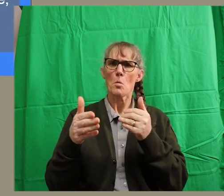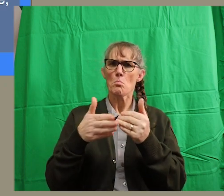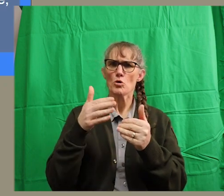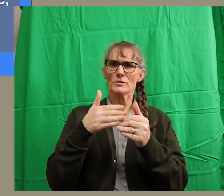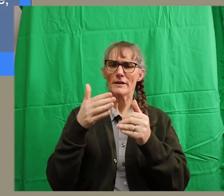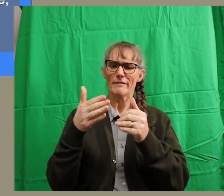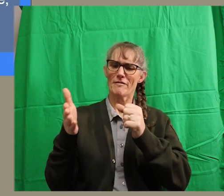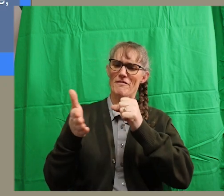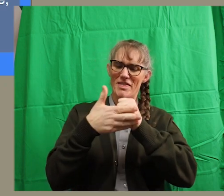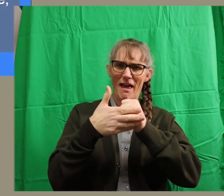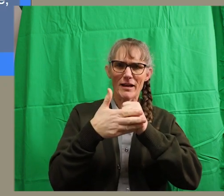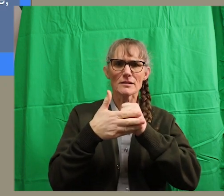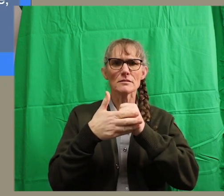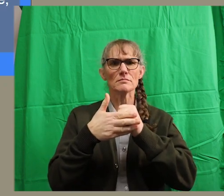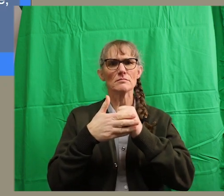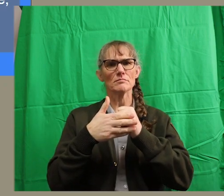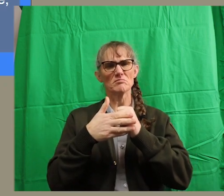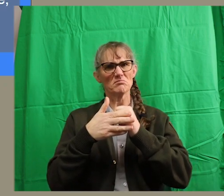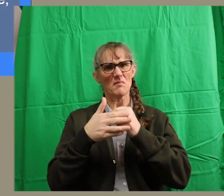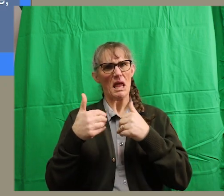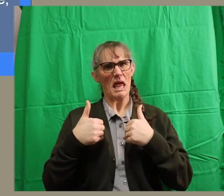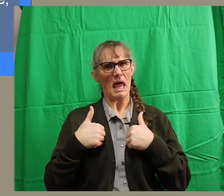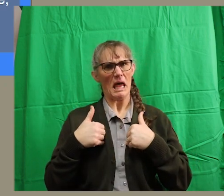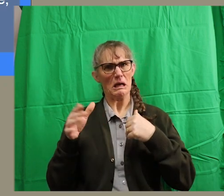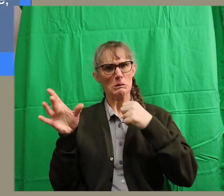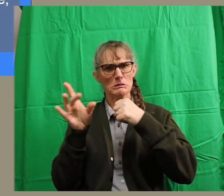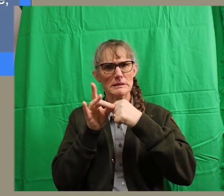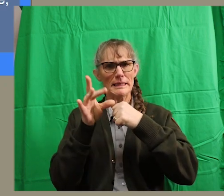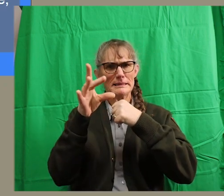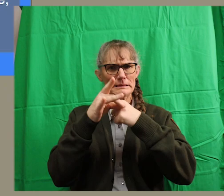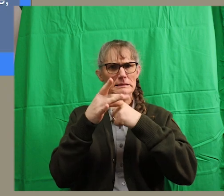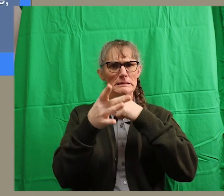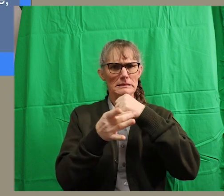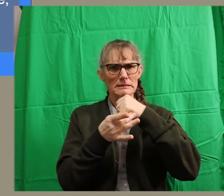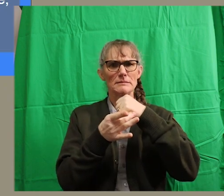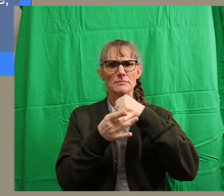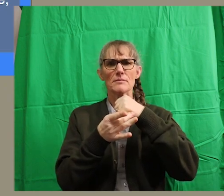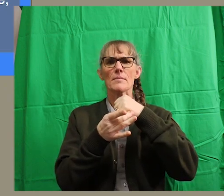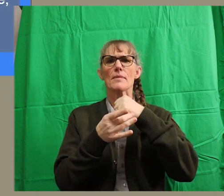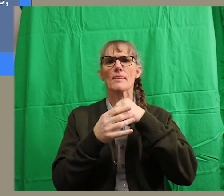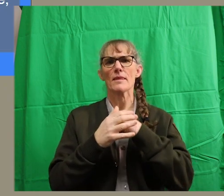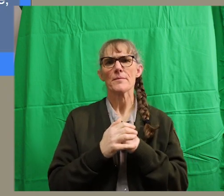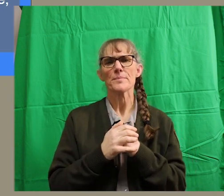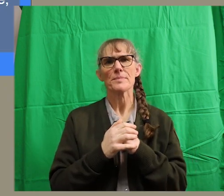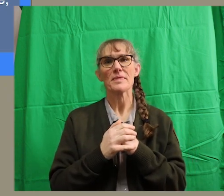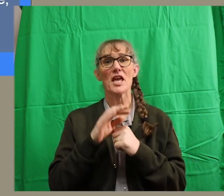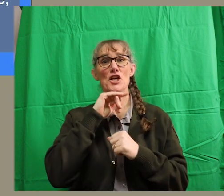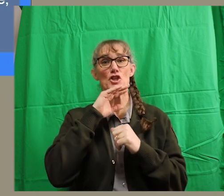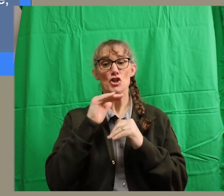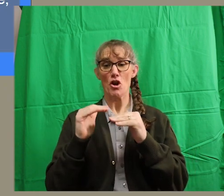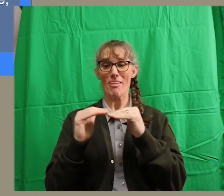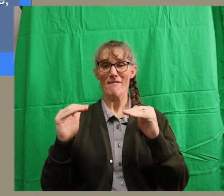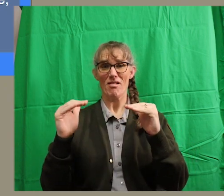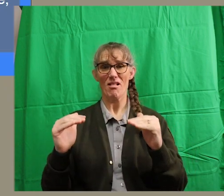started to see some of these, um these encrusters. And then, by the time we get to Pravitoceras,